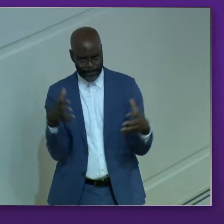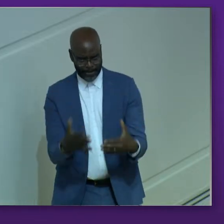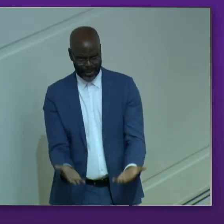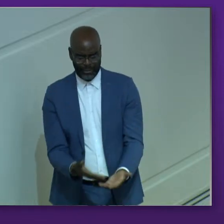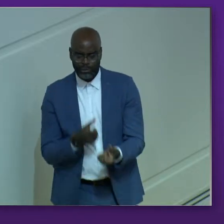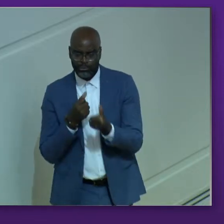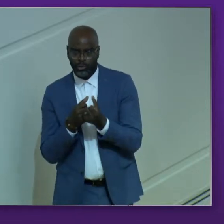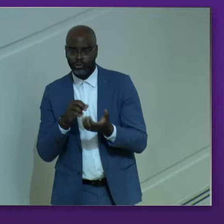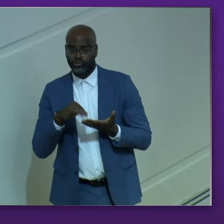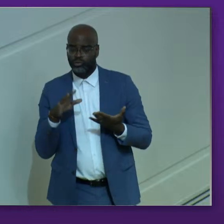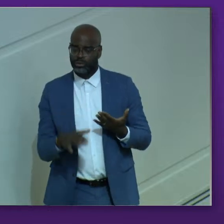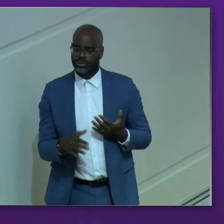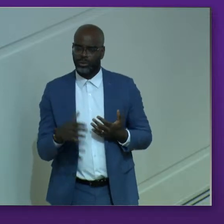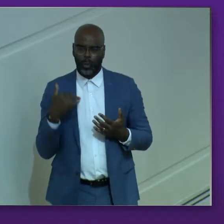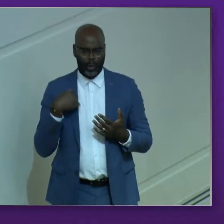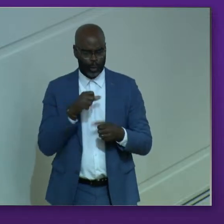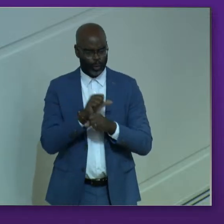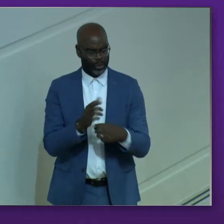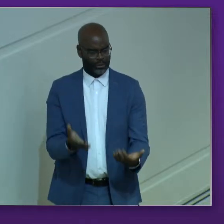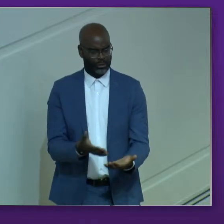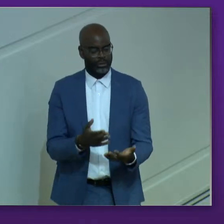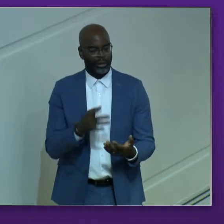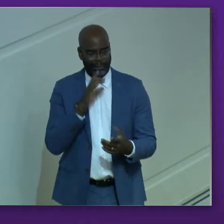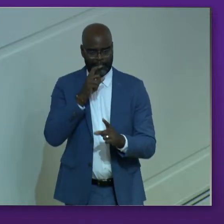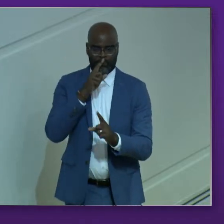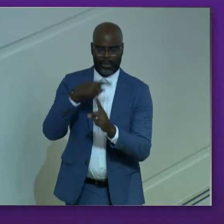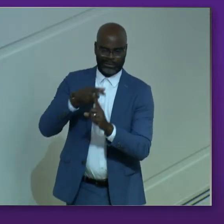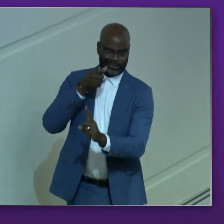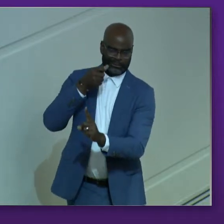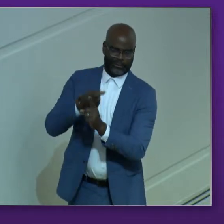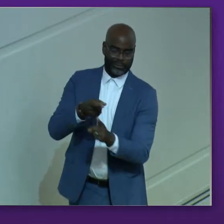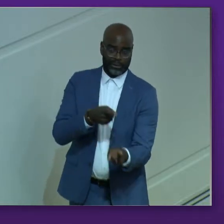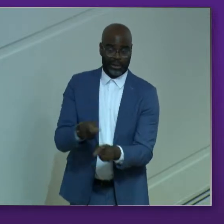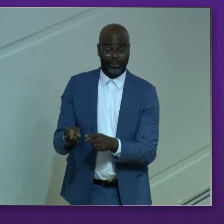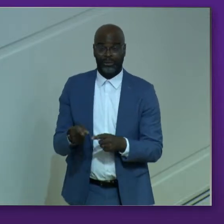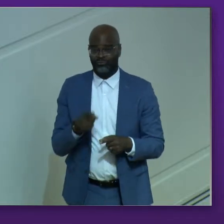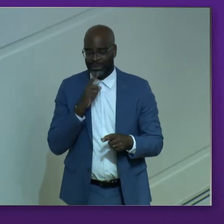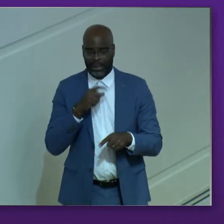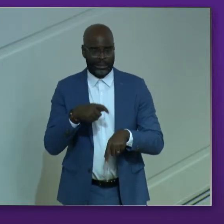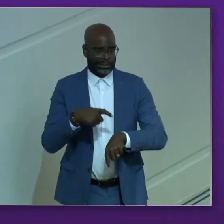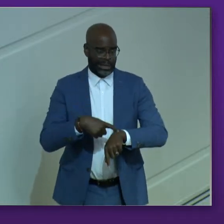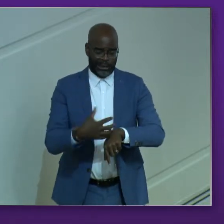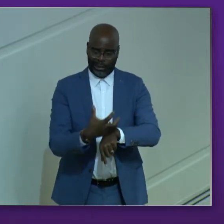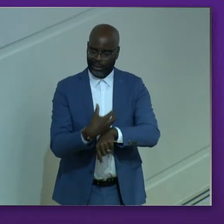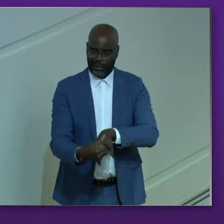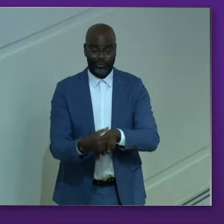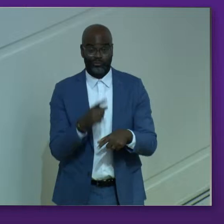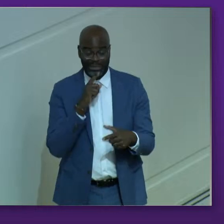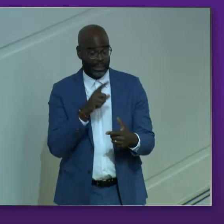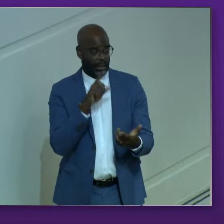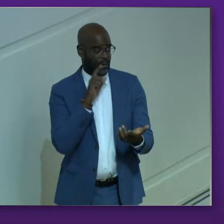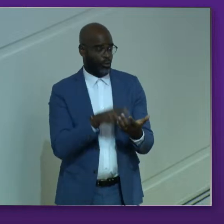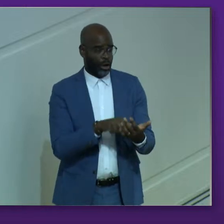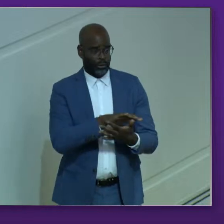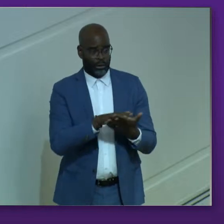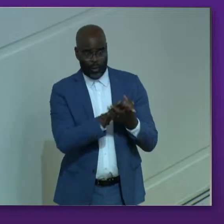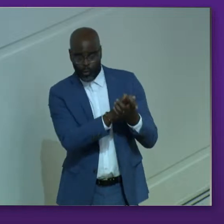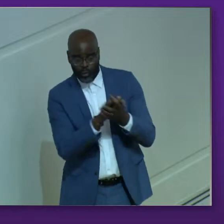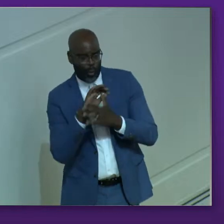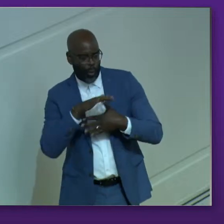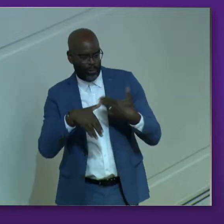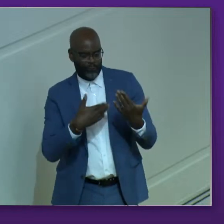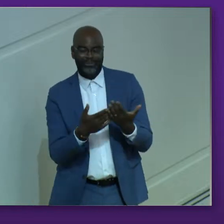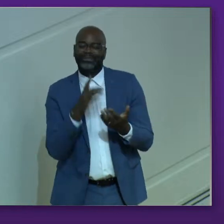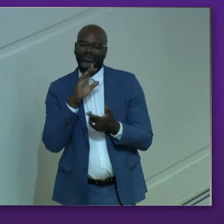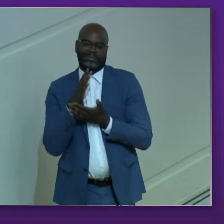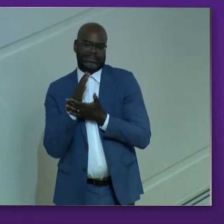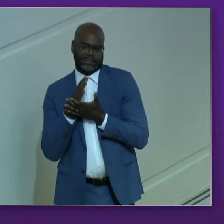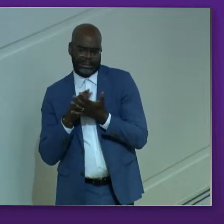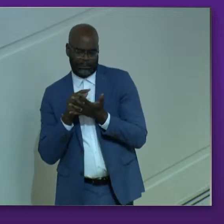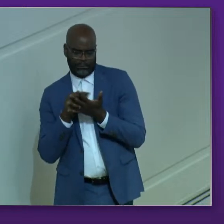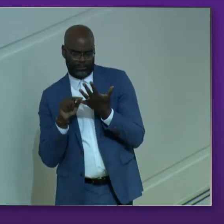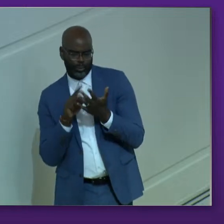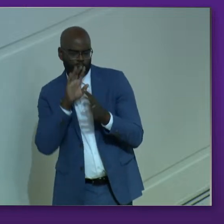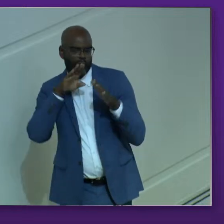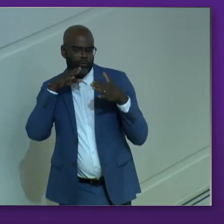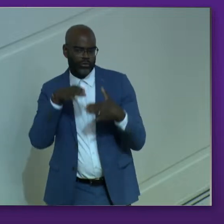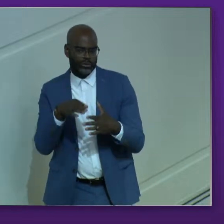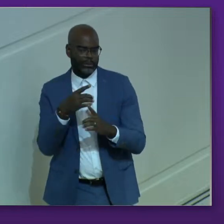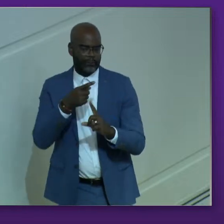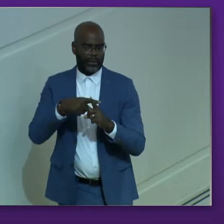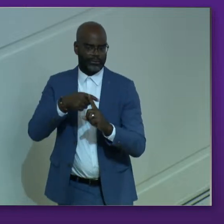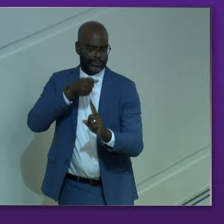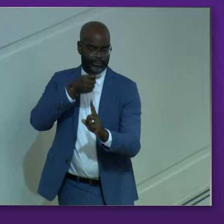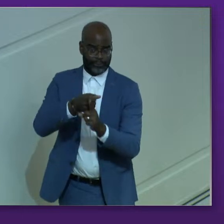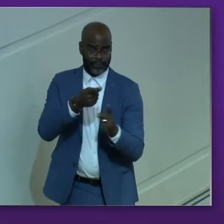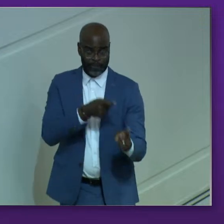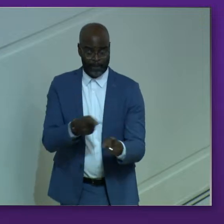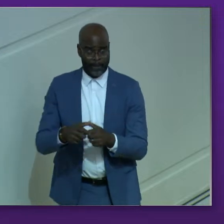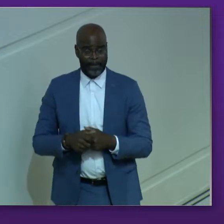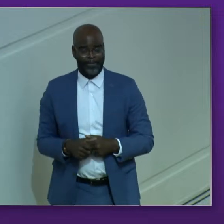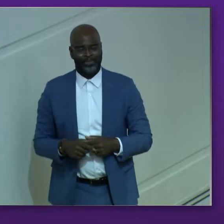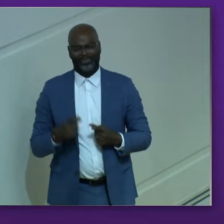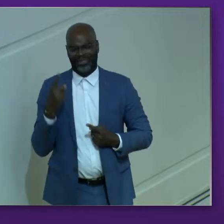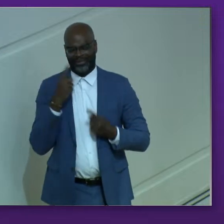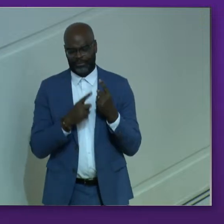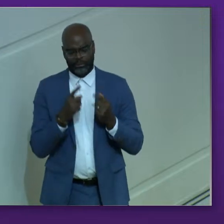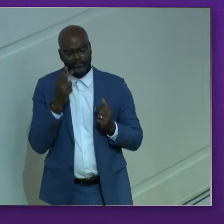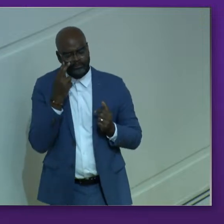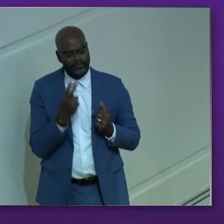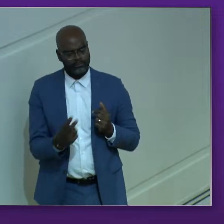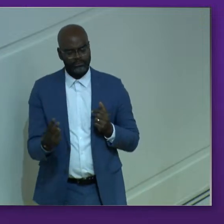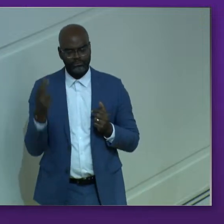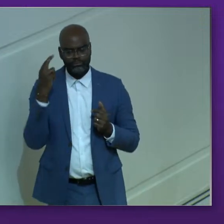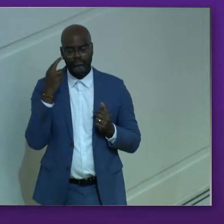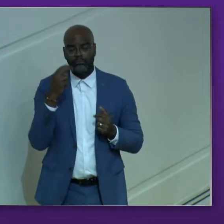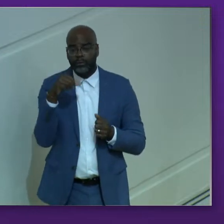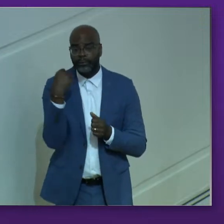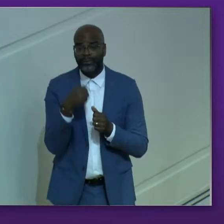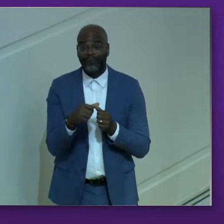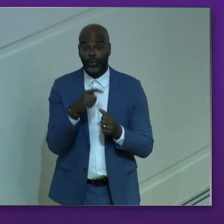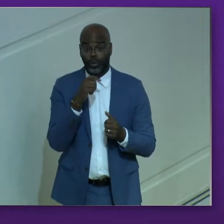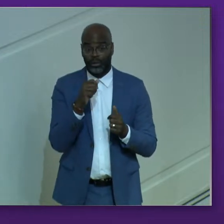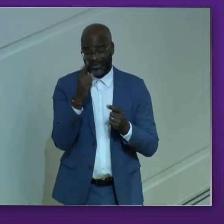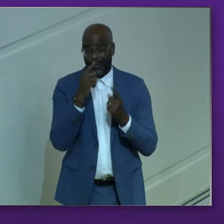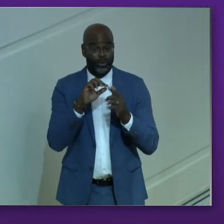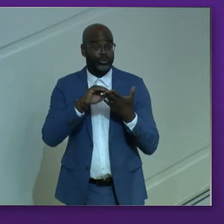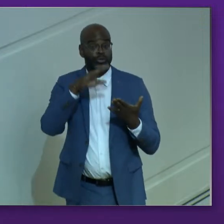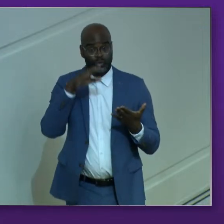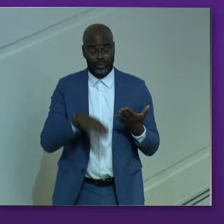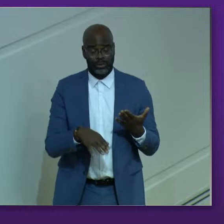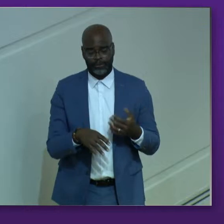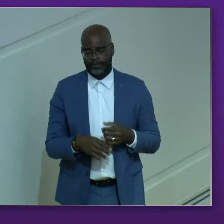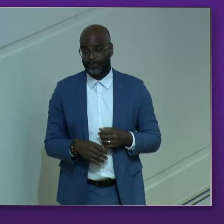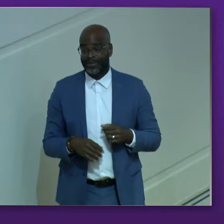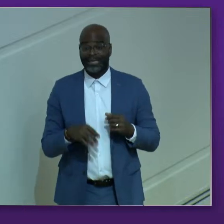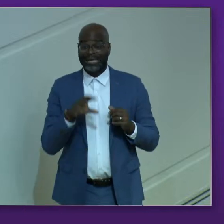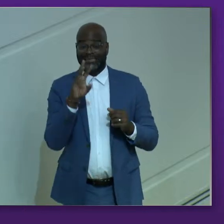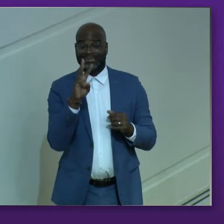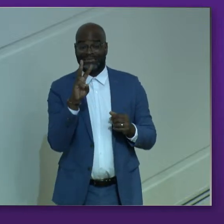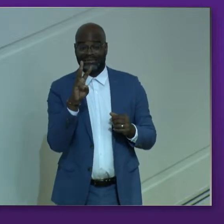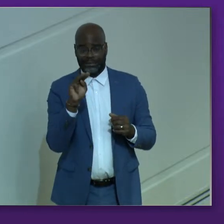SHARE SOME FANTASTIC REMINDERS